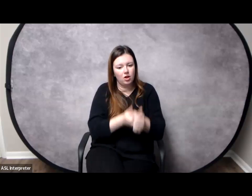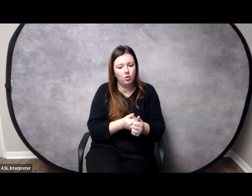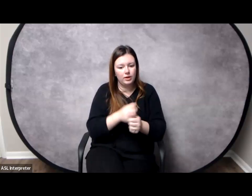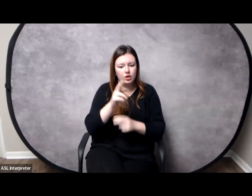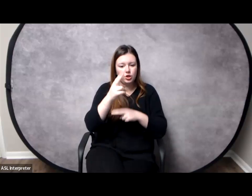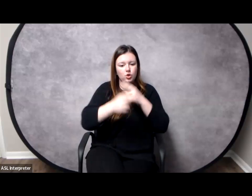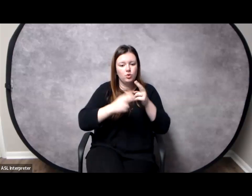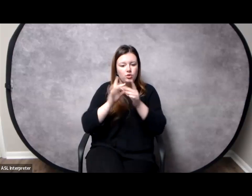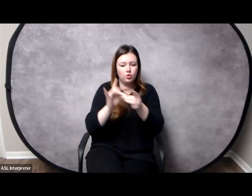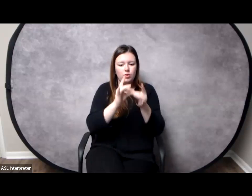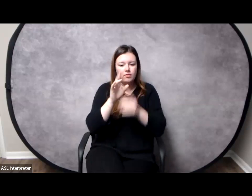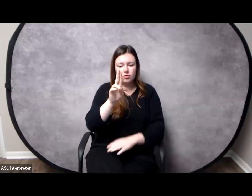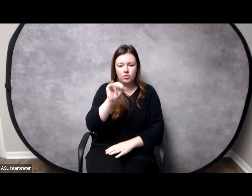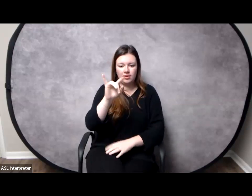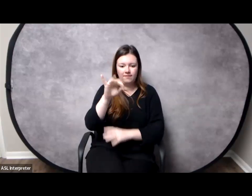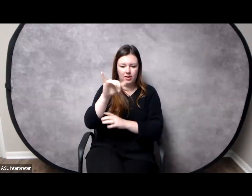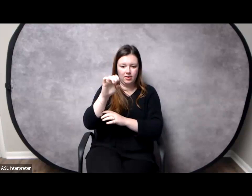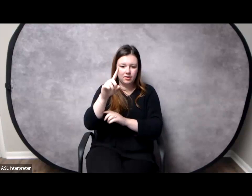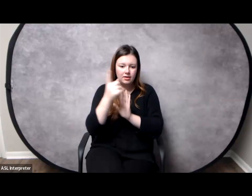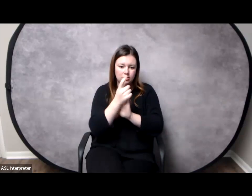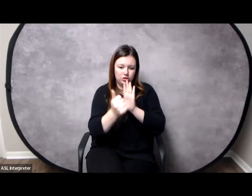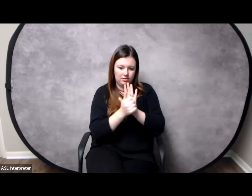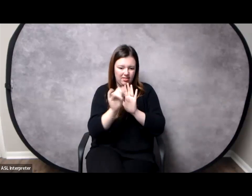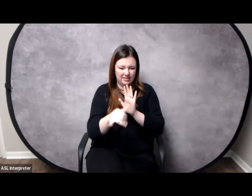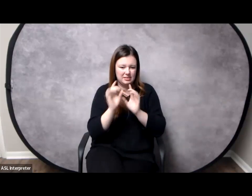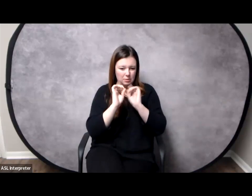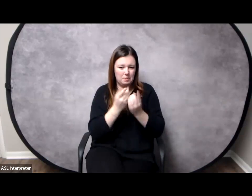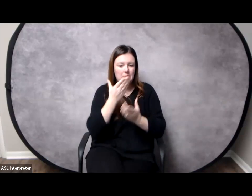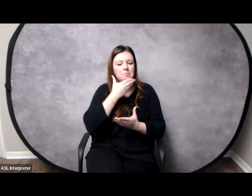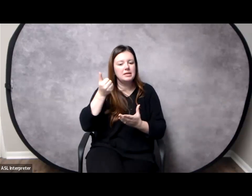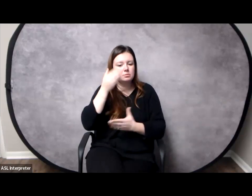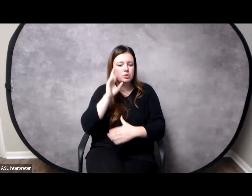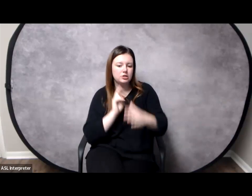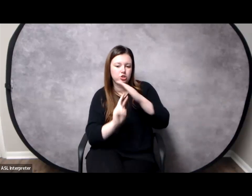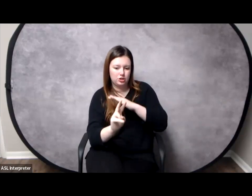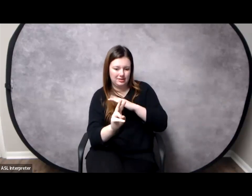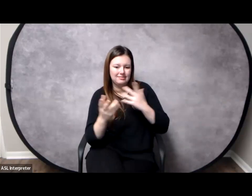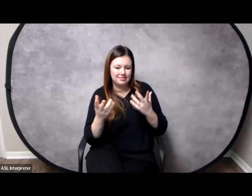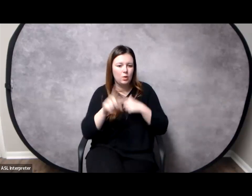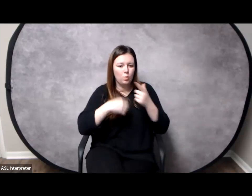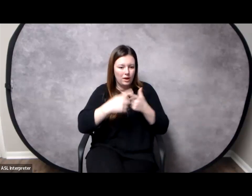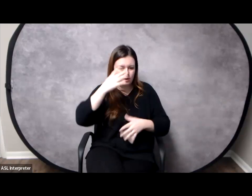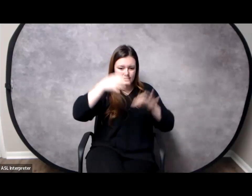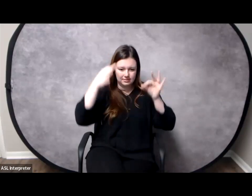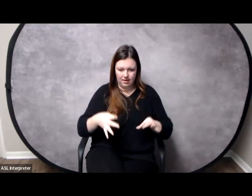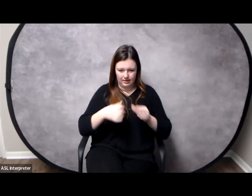And we will certainly try to accomplish it as quickly as we can. And with that, we will close.